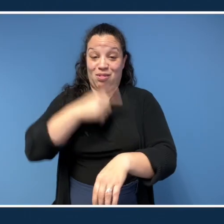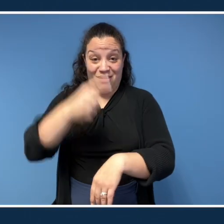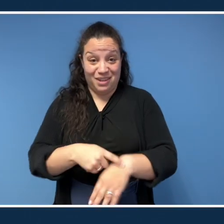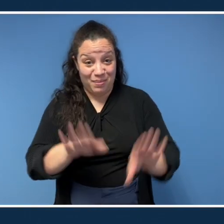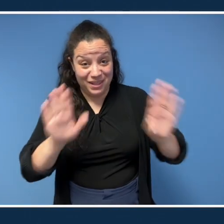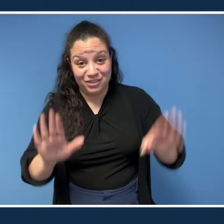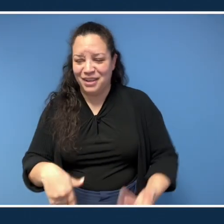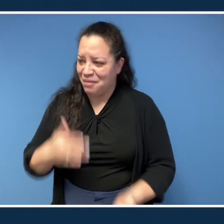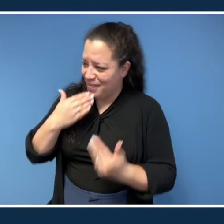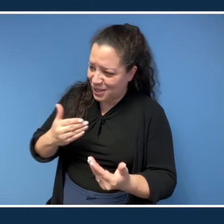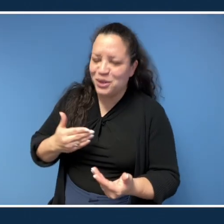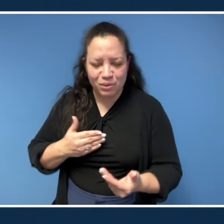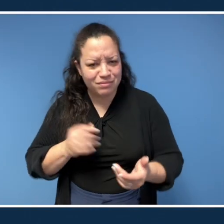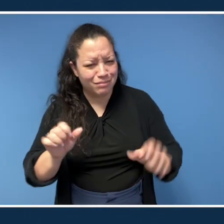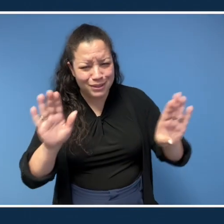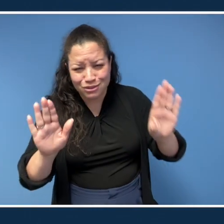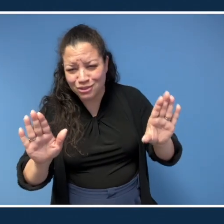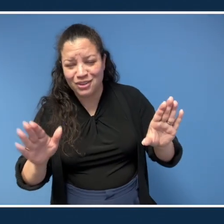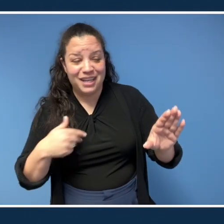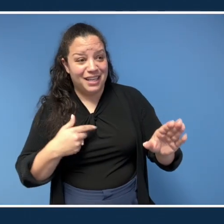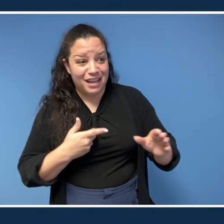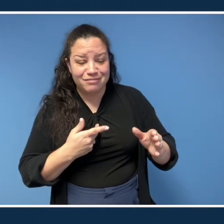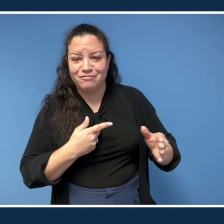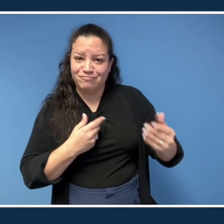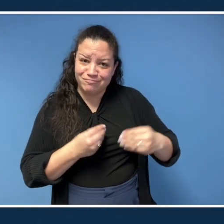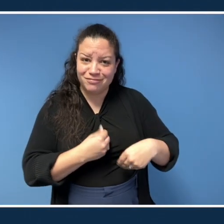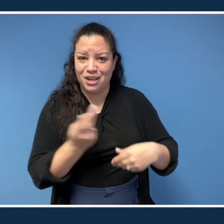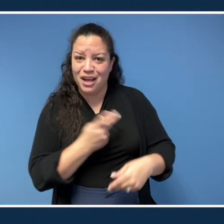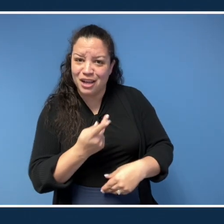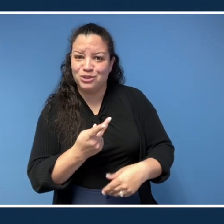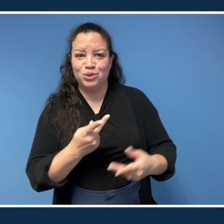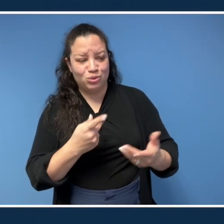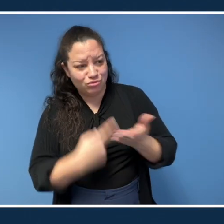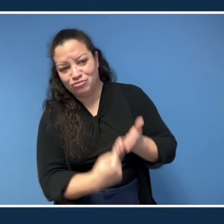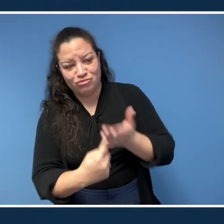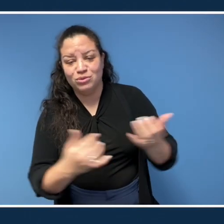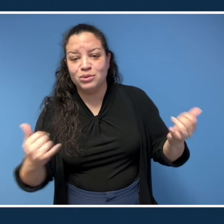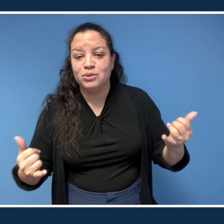but great. That's great to it's great to be able to share space with you and have this conversation as well too.